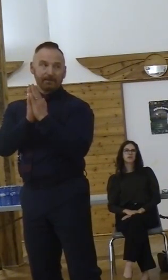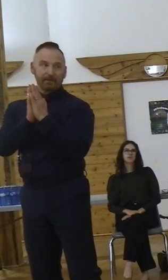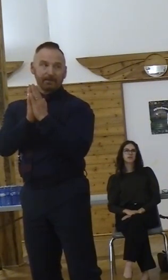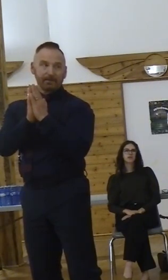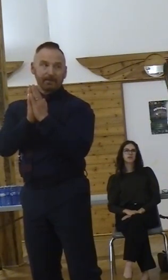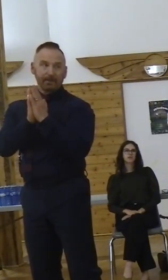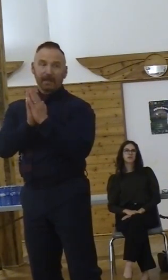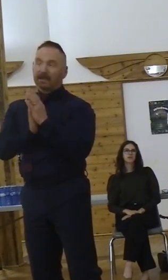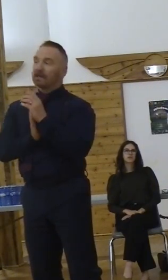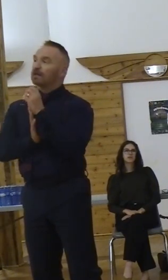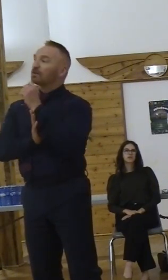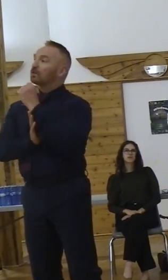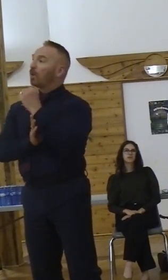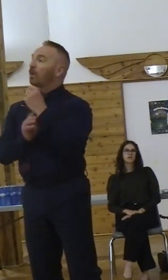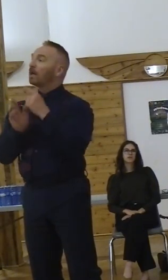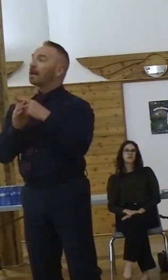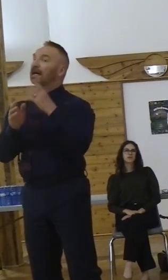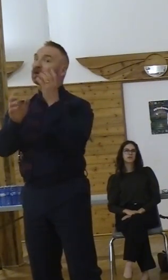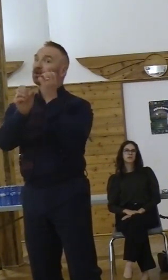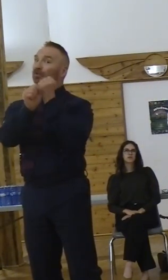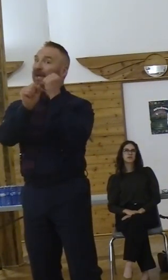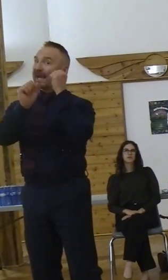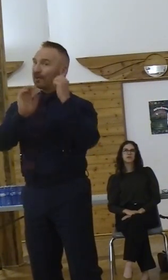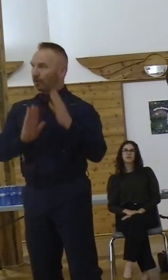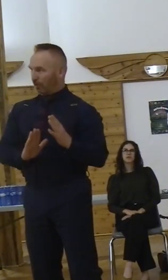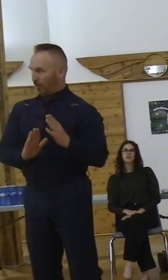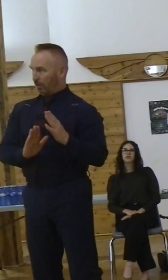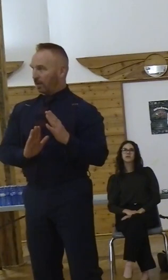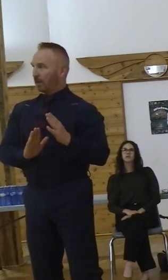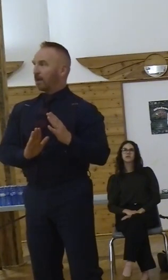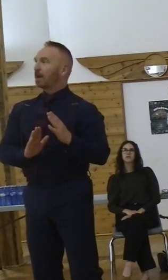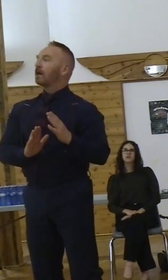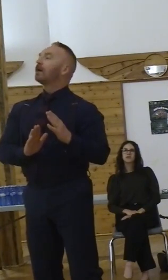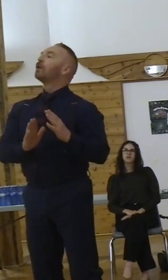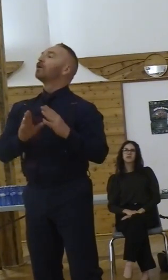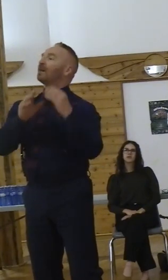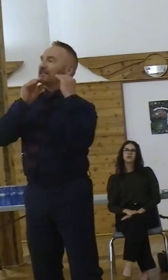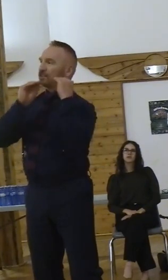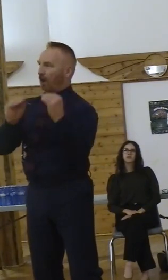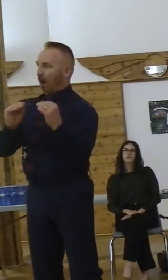So it was Creator who taught his grandfather the dance.